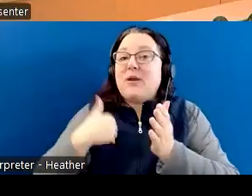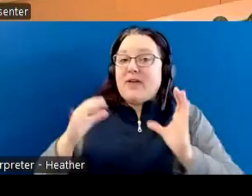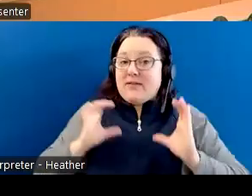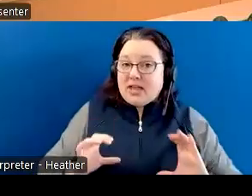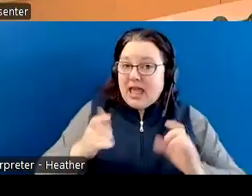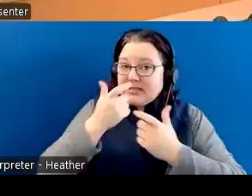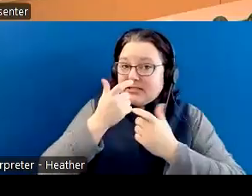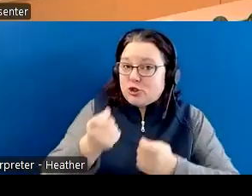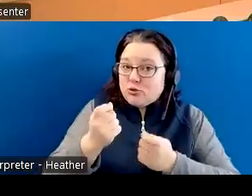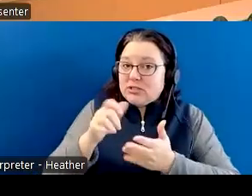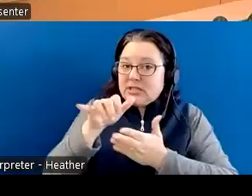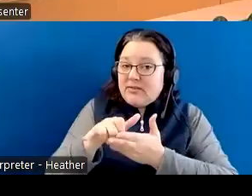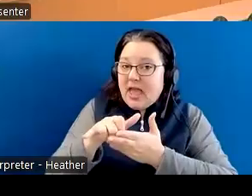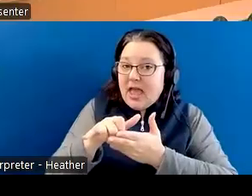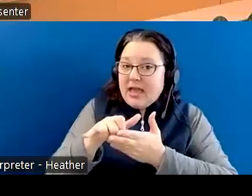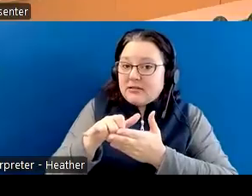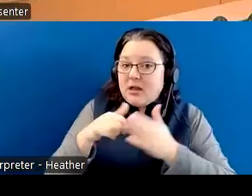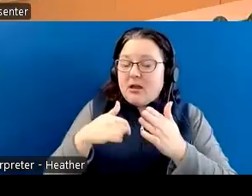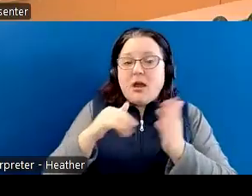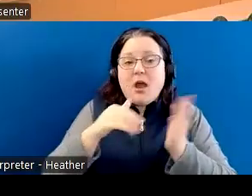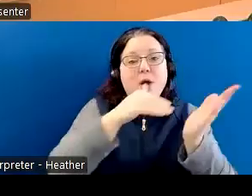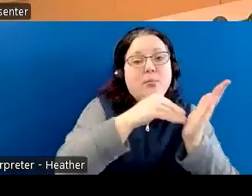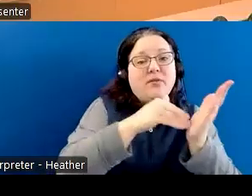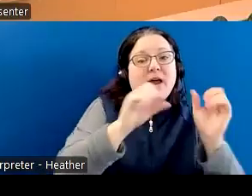in that I can have you know a provider can kind of call me in the room I've sat